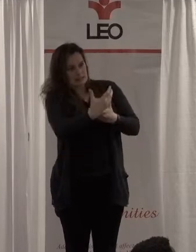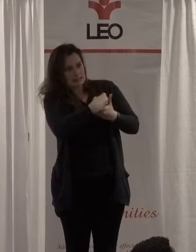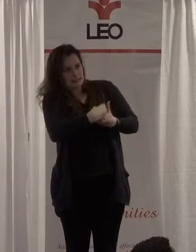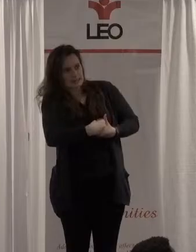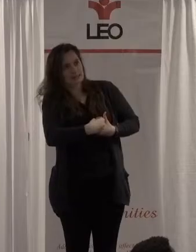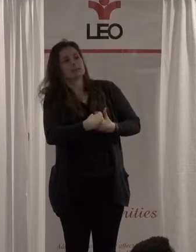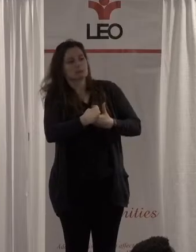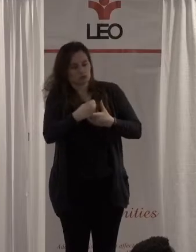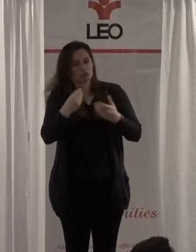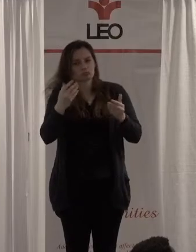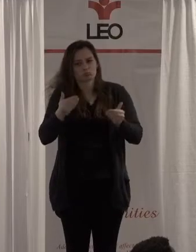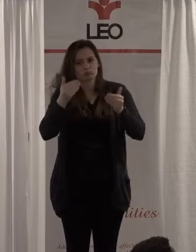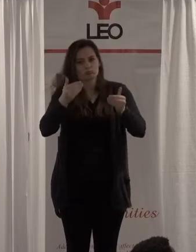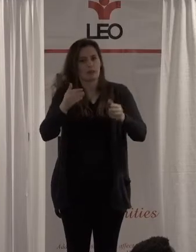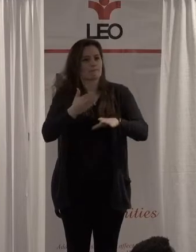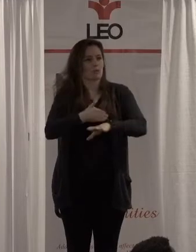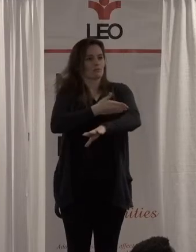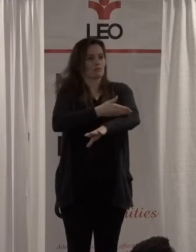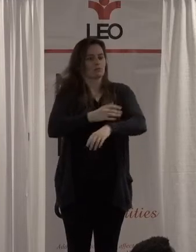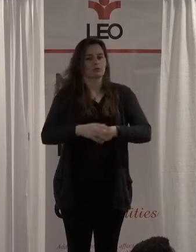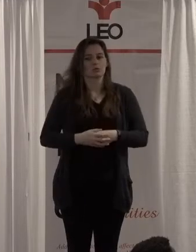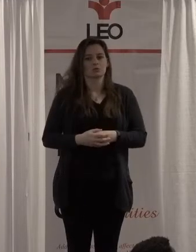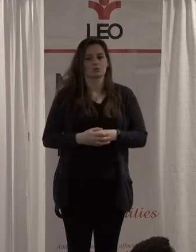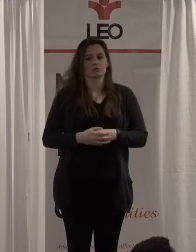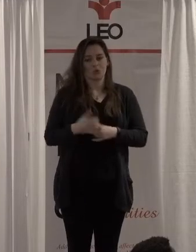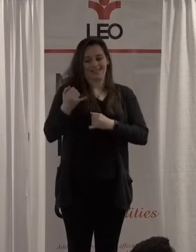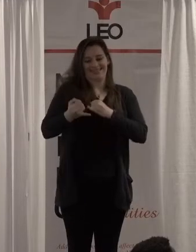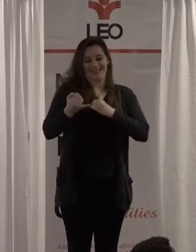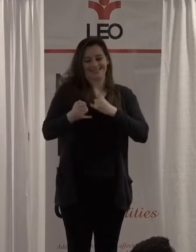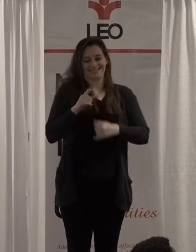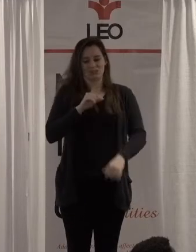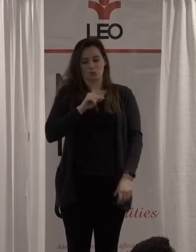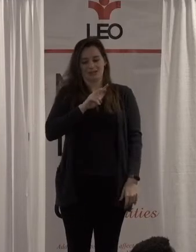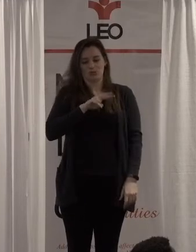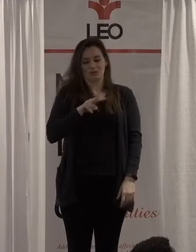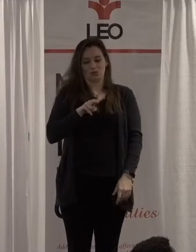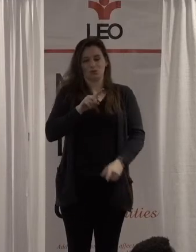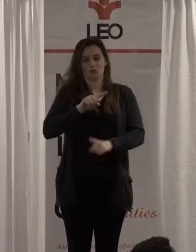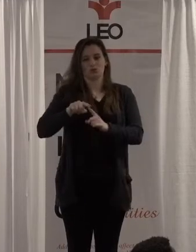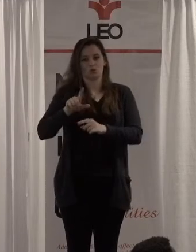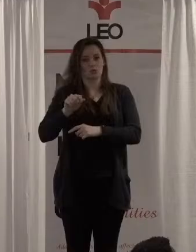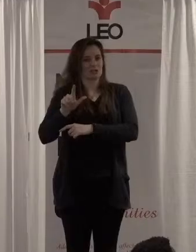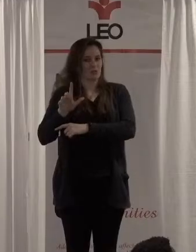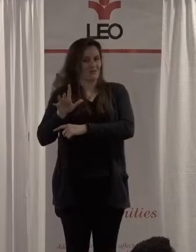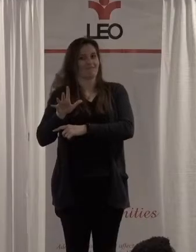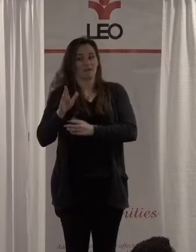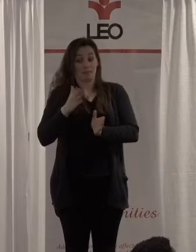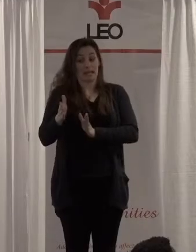THIS CURRENT ONE BUILDS ON THE PREVIOUS 2022 TO '25 PLAN.